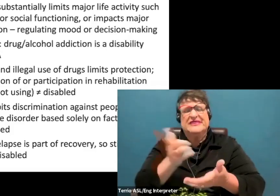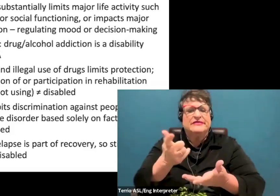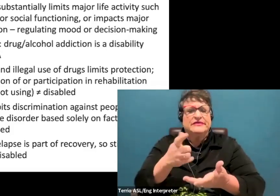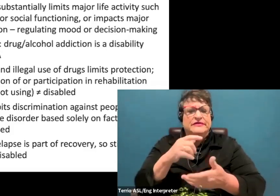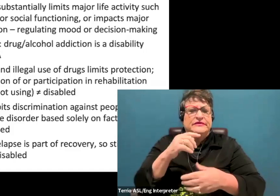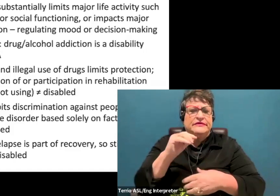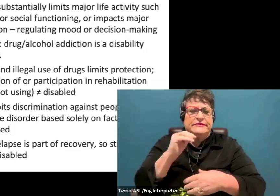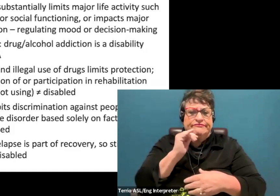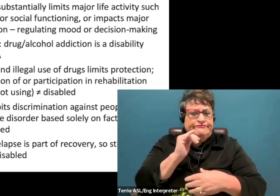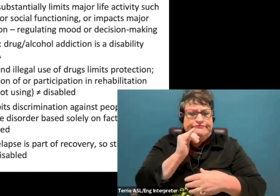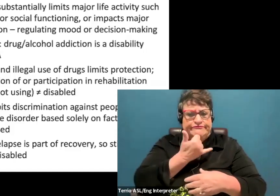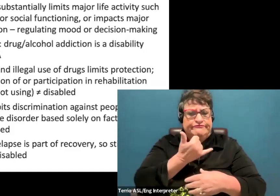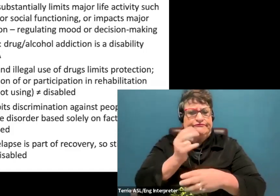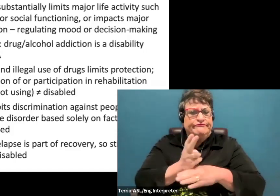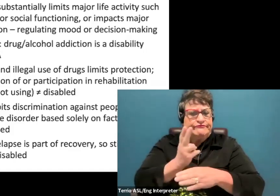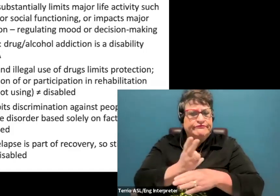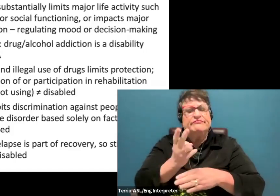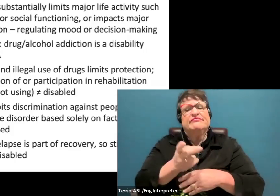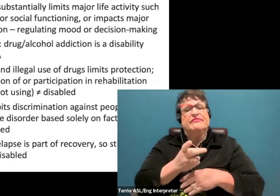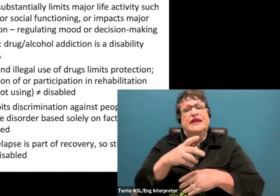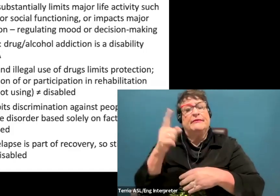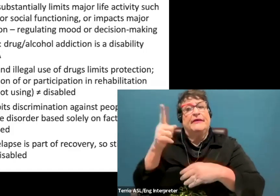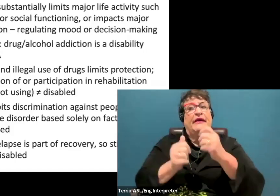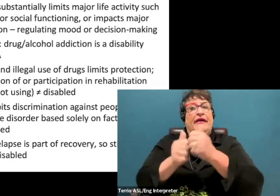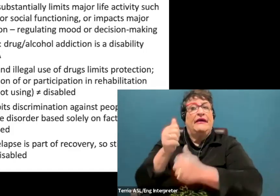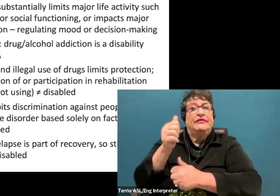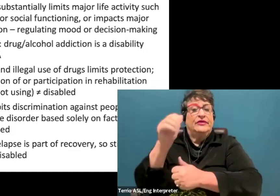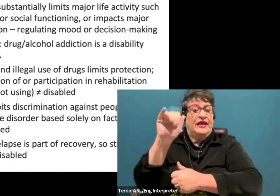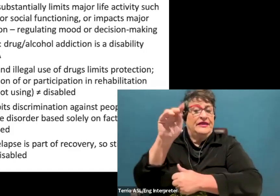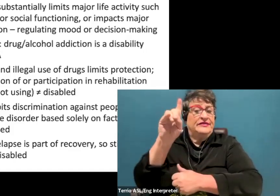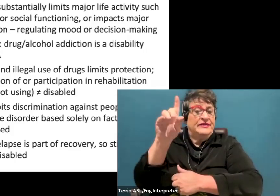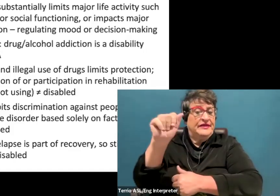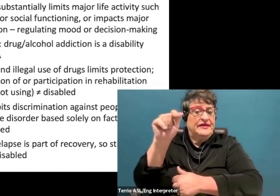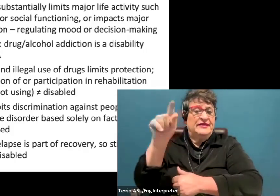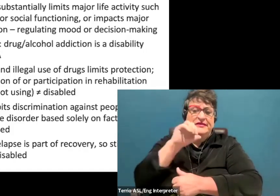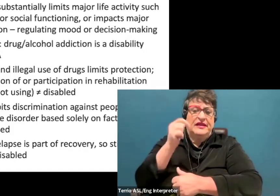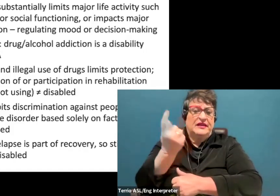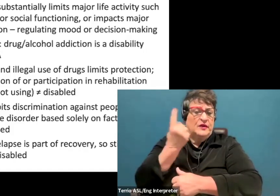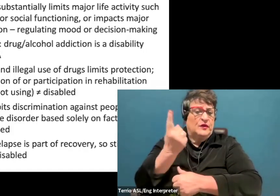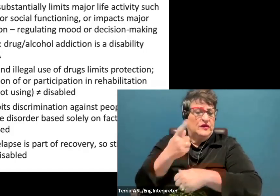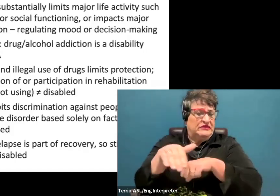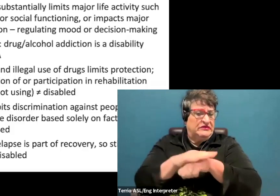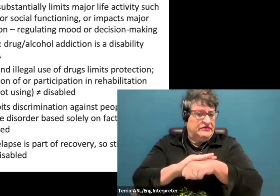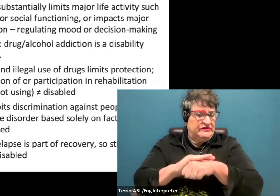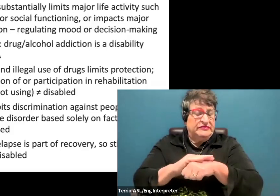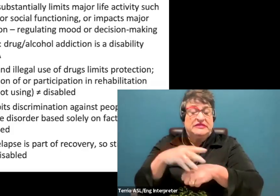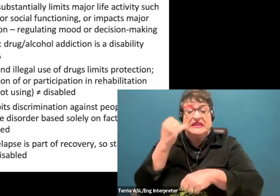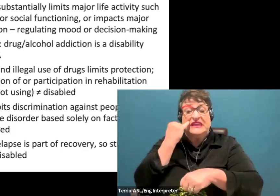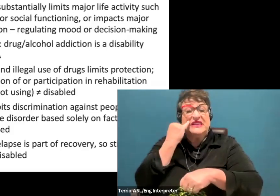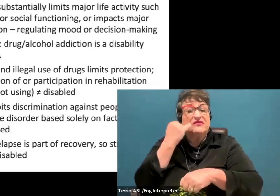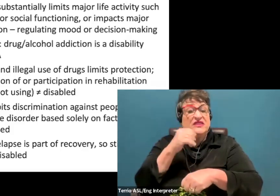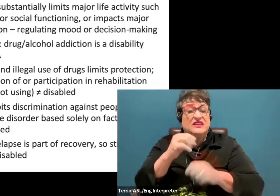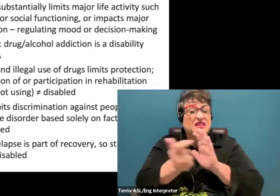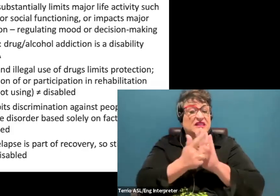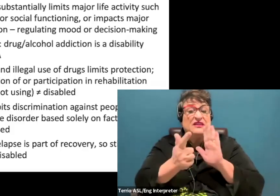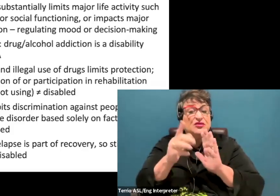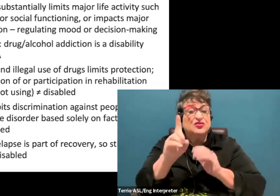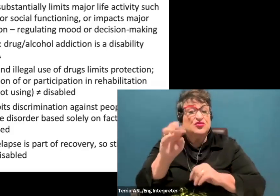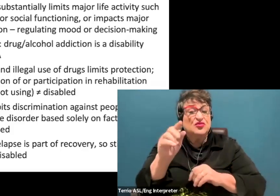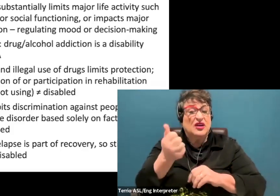If a person is actively using an illegal drug, then protection is not there. But if they've completed